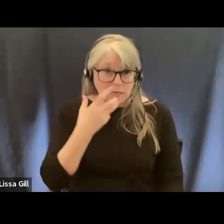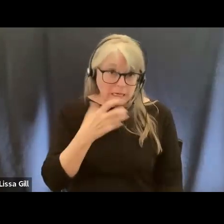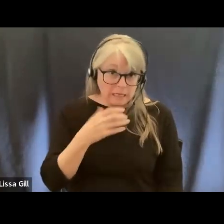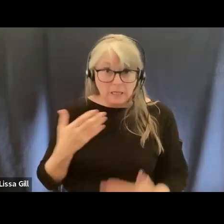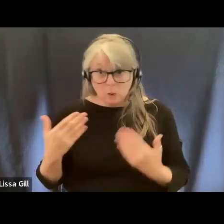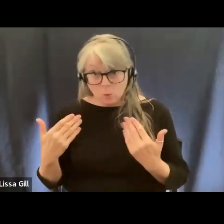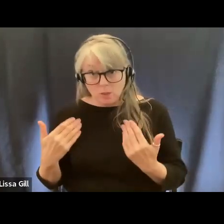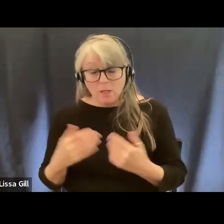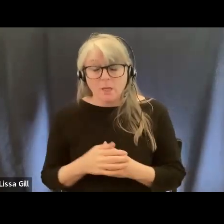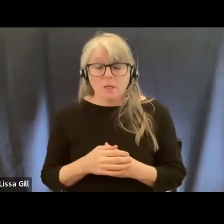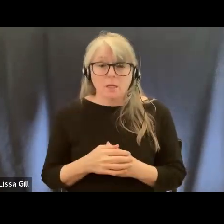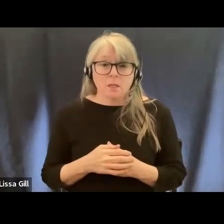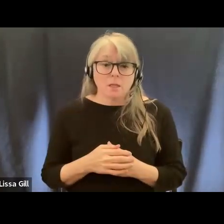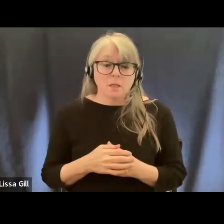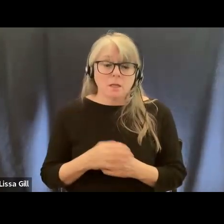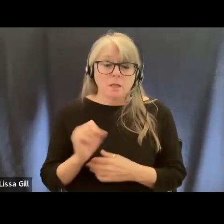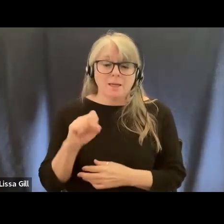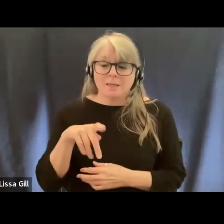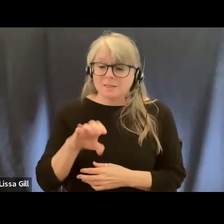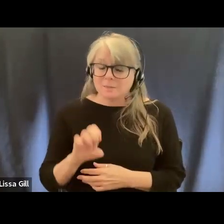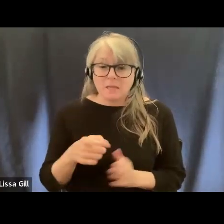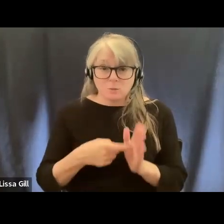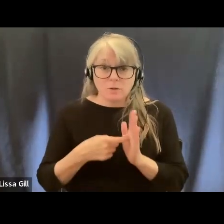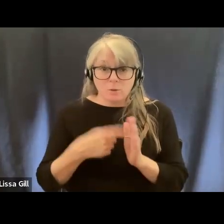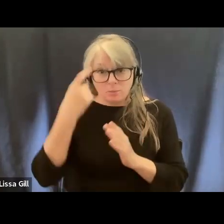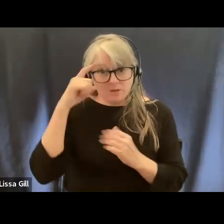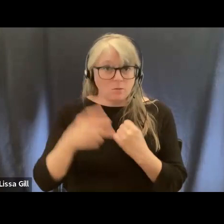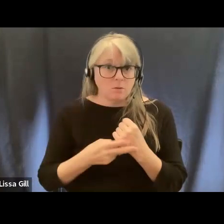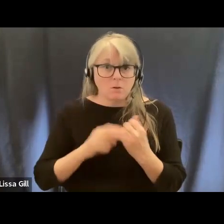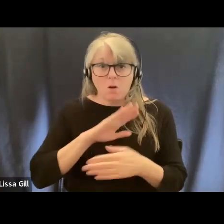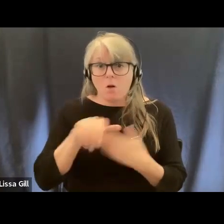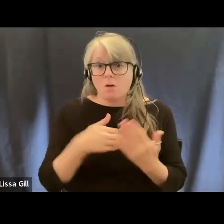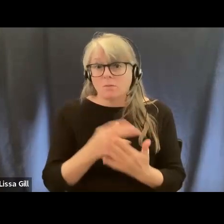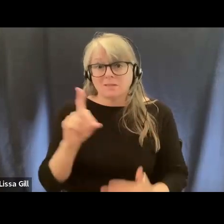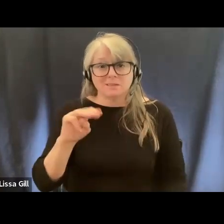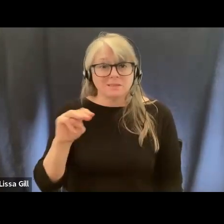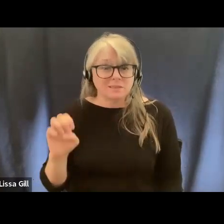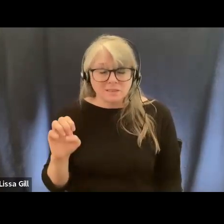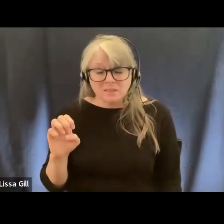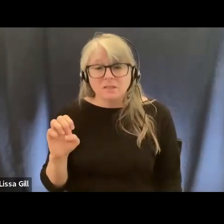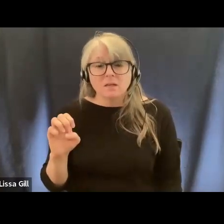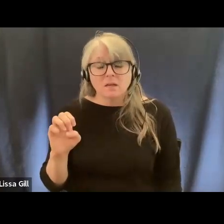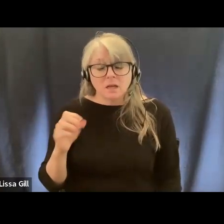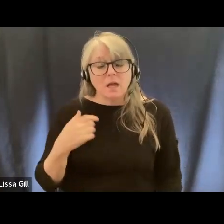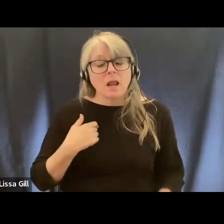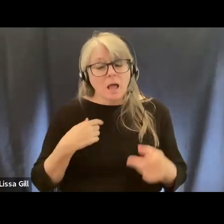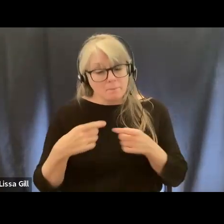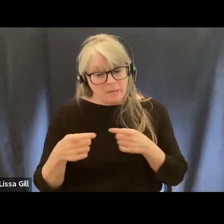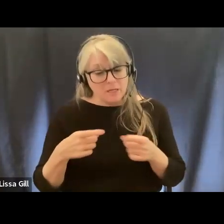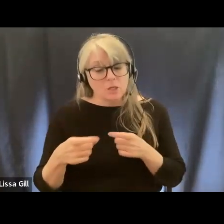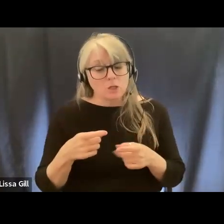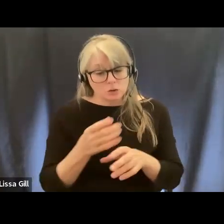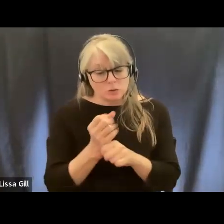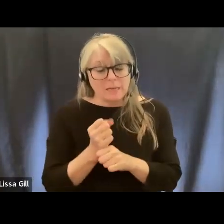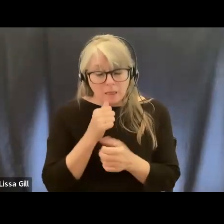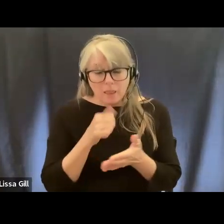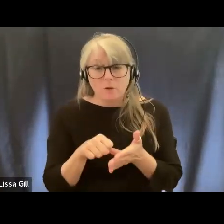In space requirements for storing all of my durable medical equipment. And I managed to get letters.